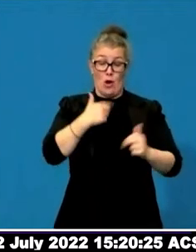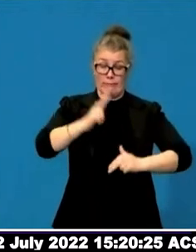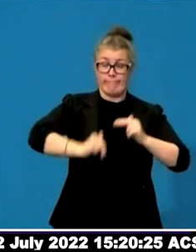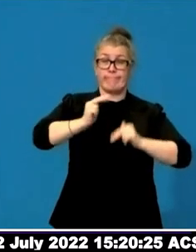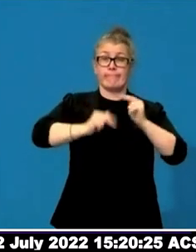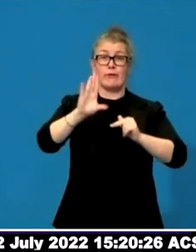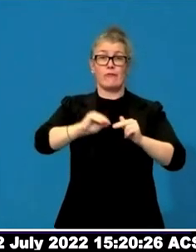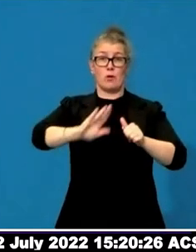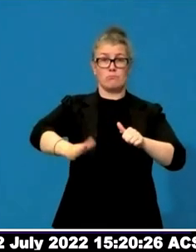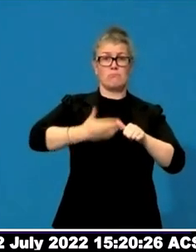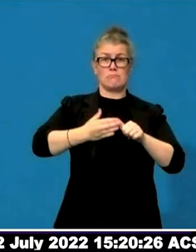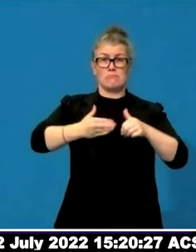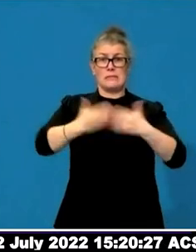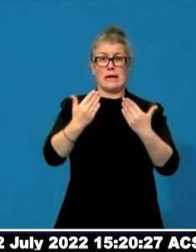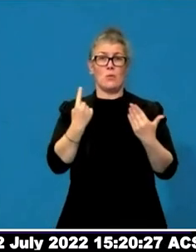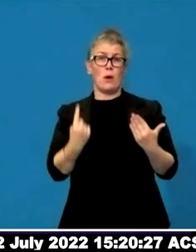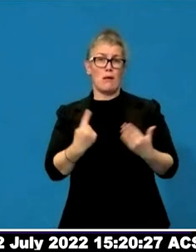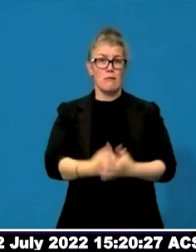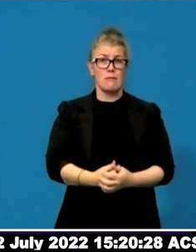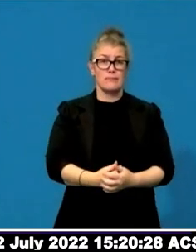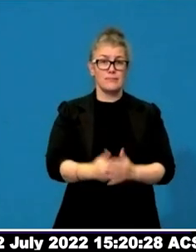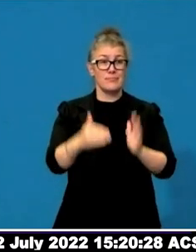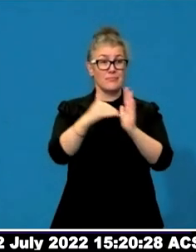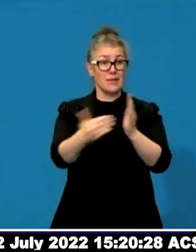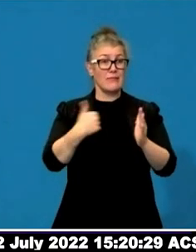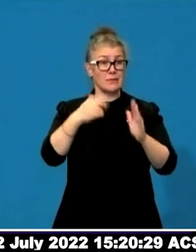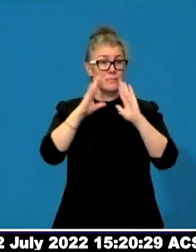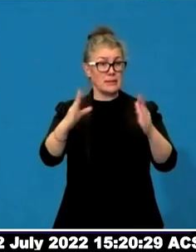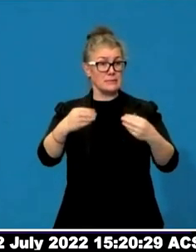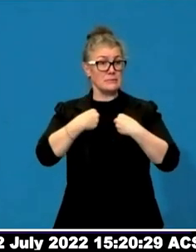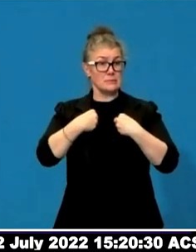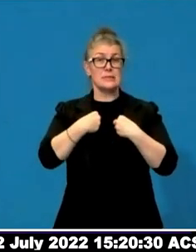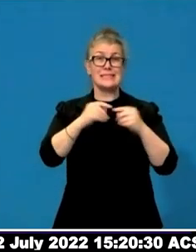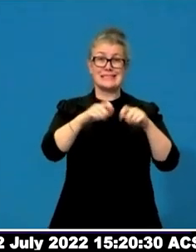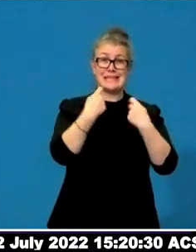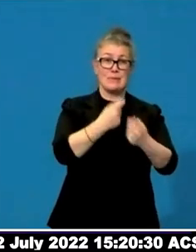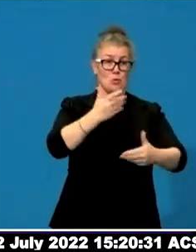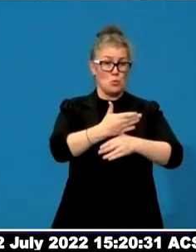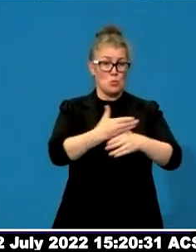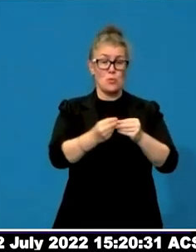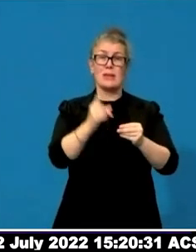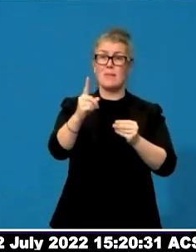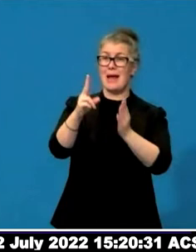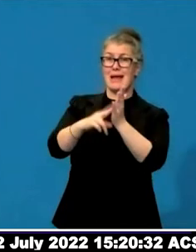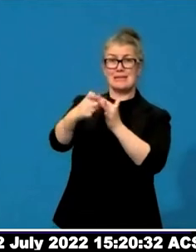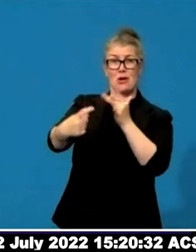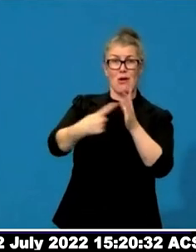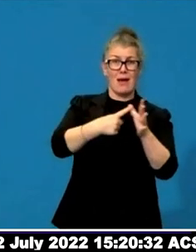And now I have an amazing team of people. For the NDIA to bring out this new support coordination manual that they have brought out about three, four months ago and say,